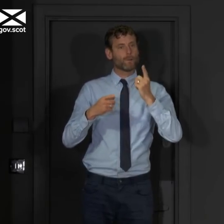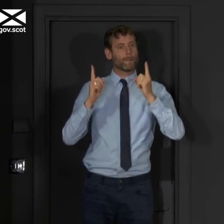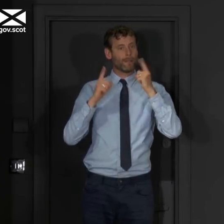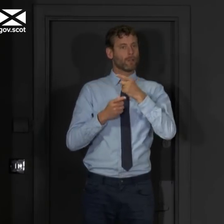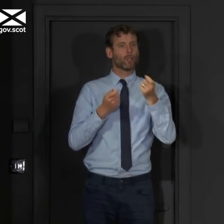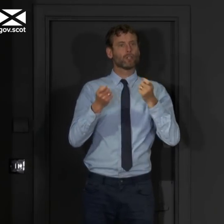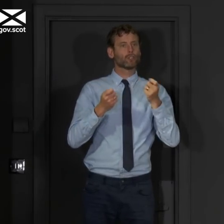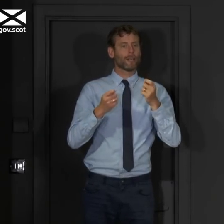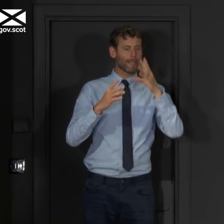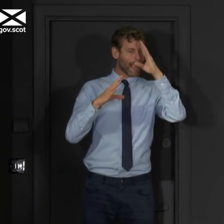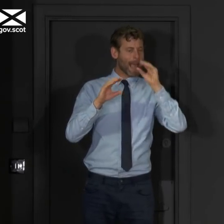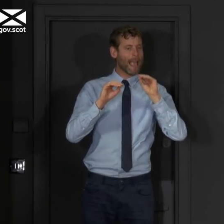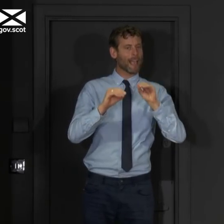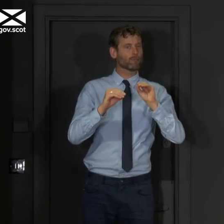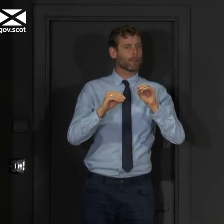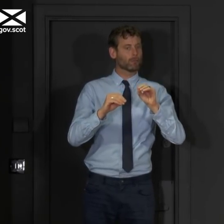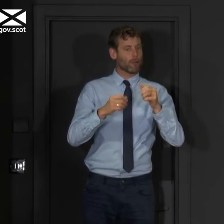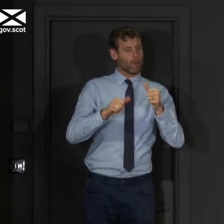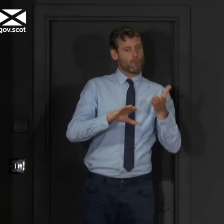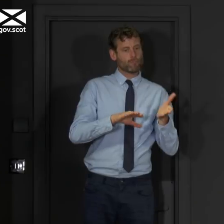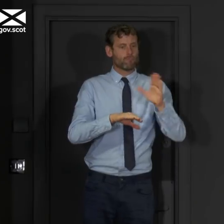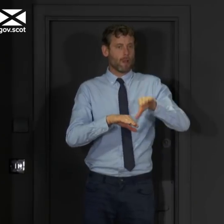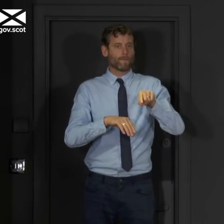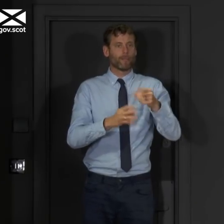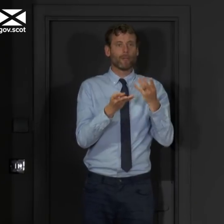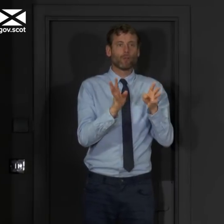is looking at all of these issues on an ongoing basis. We are also currently looking at things